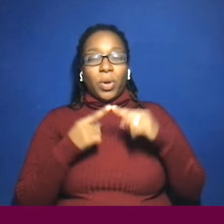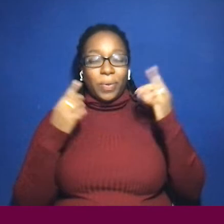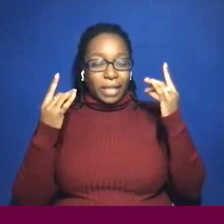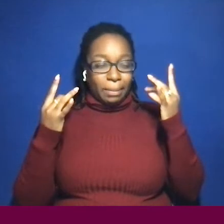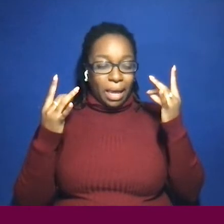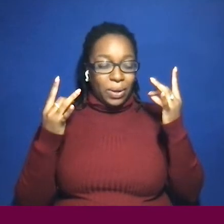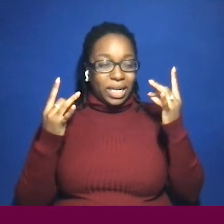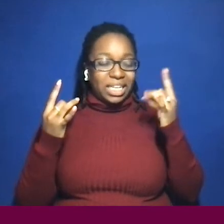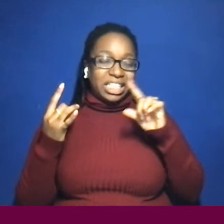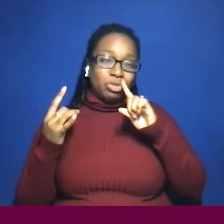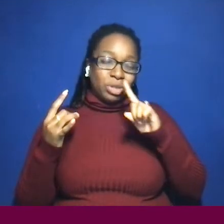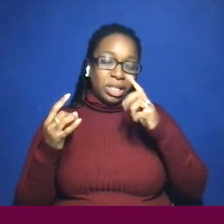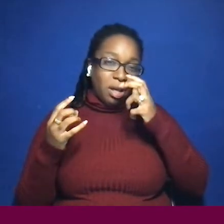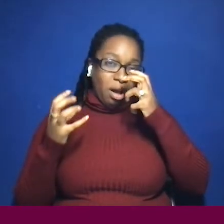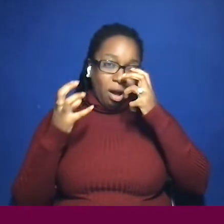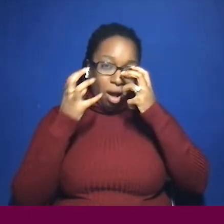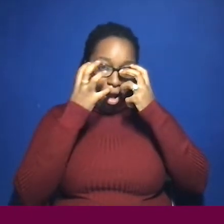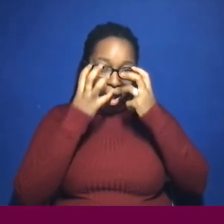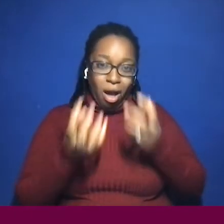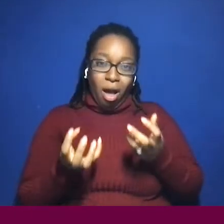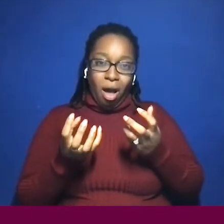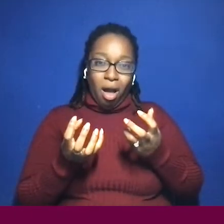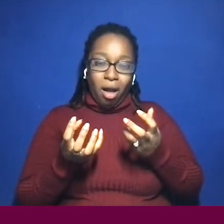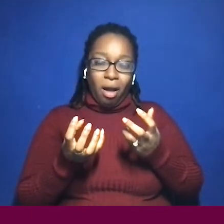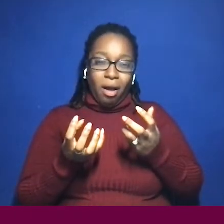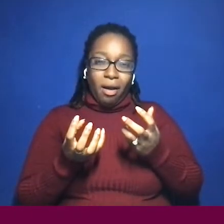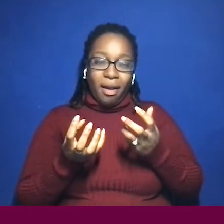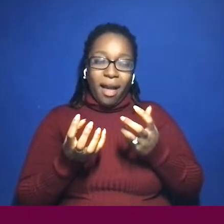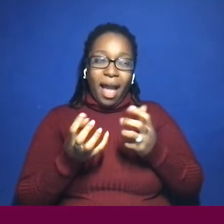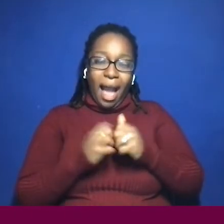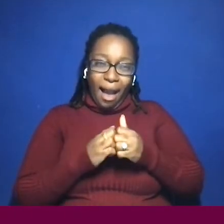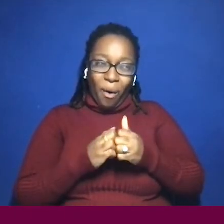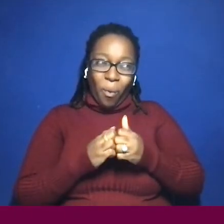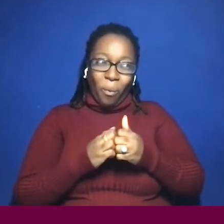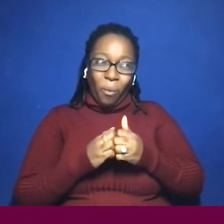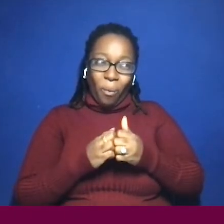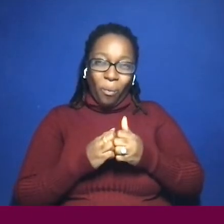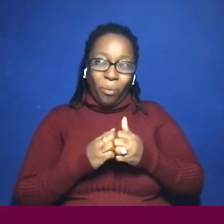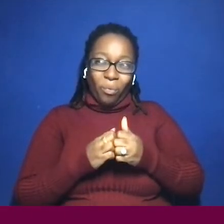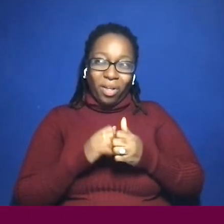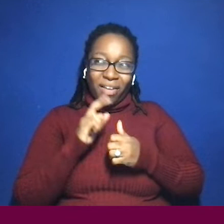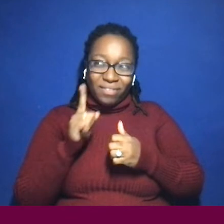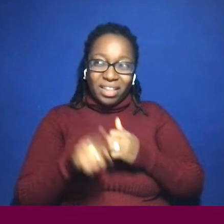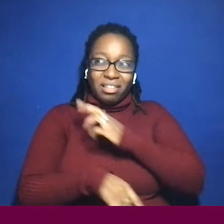when you step back and think about the fact that a hospital wouldn't have a way to move